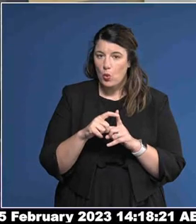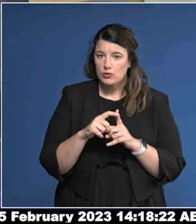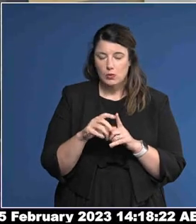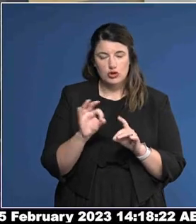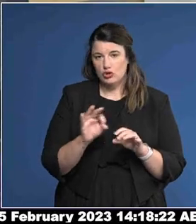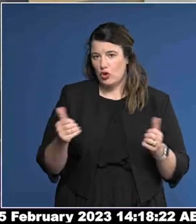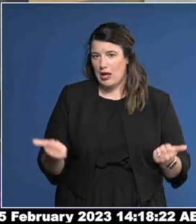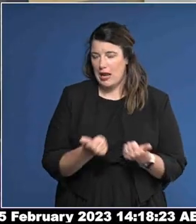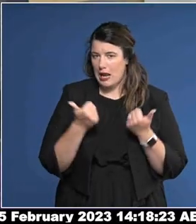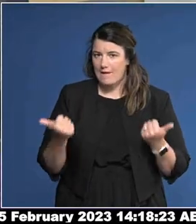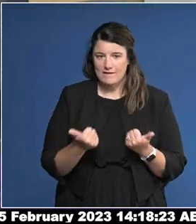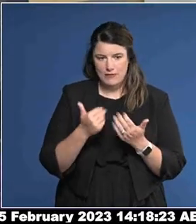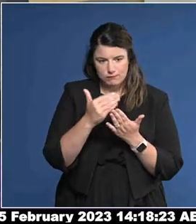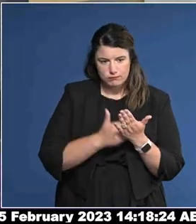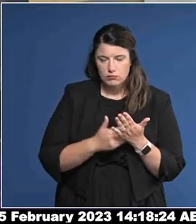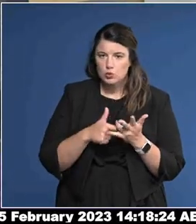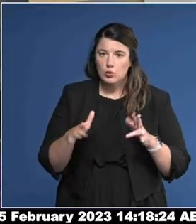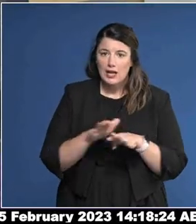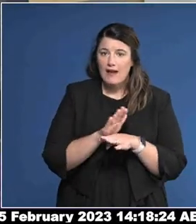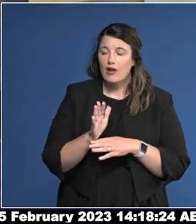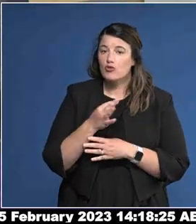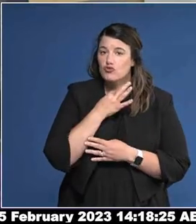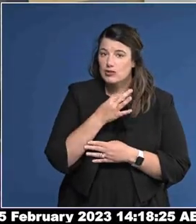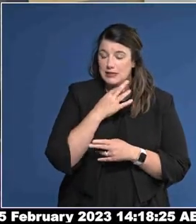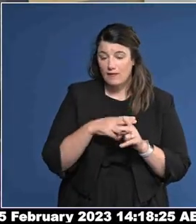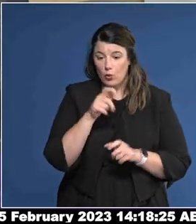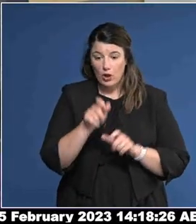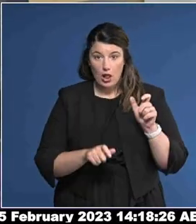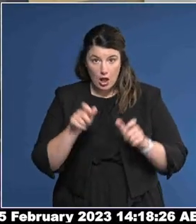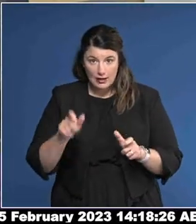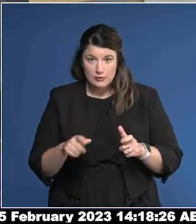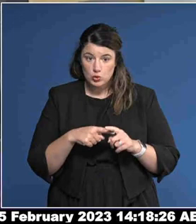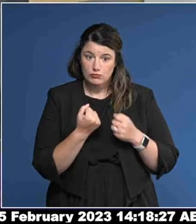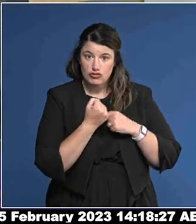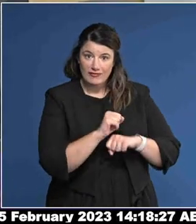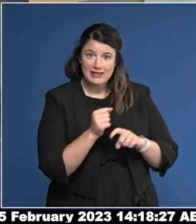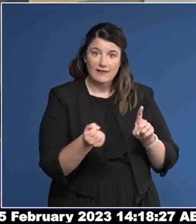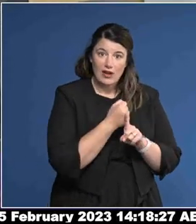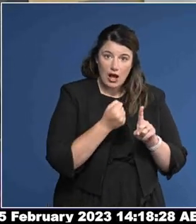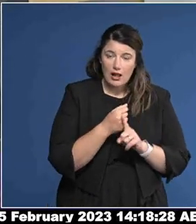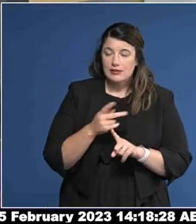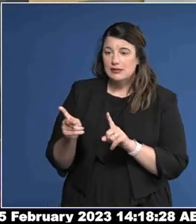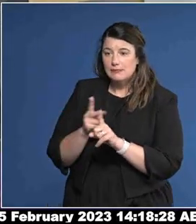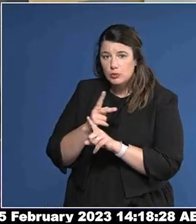addressing the risks to clients of violence, abuse, neglect and exploitation.